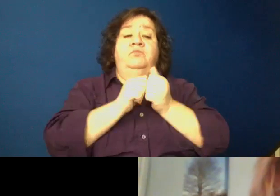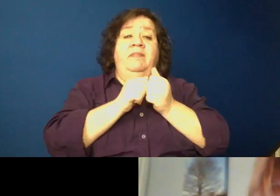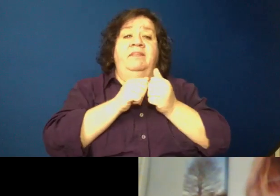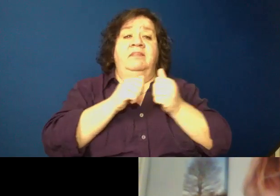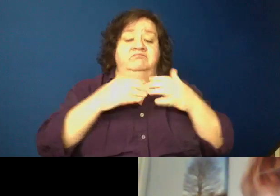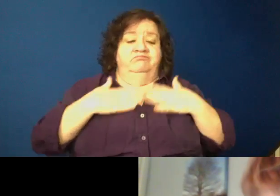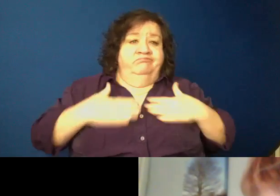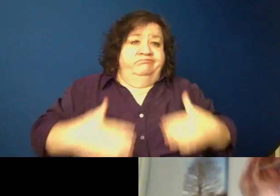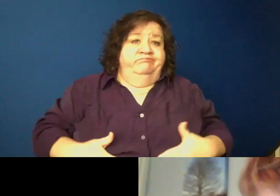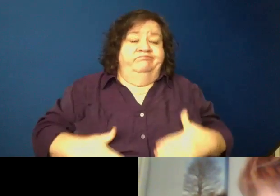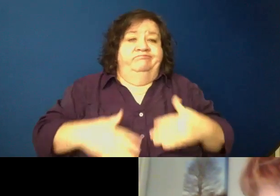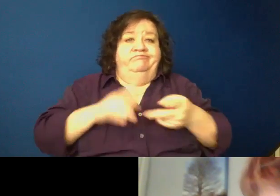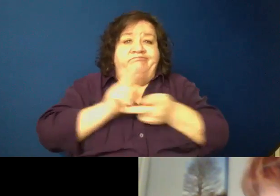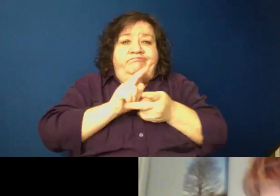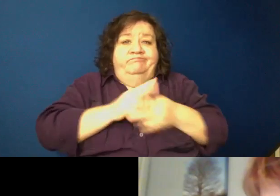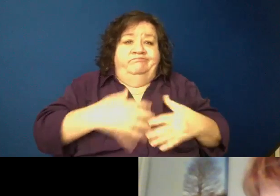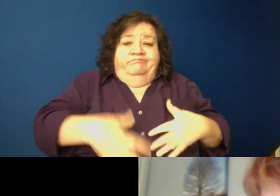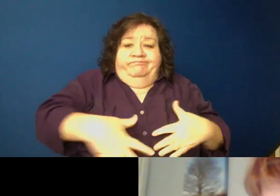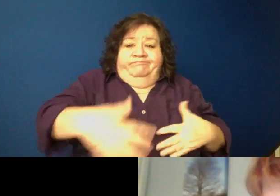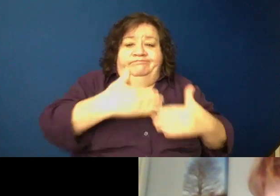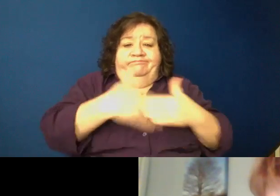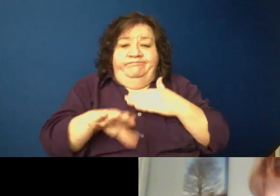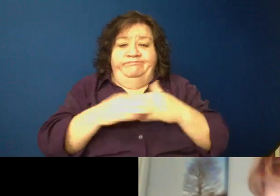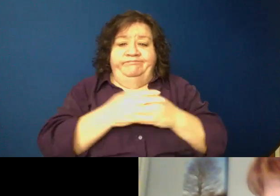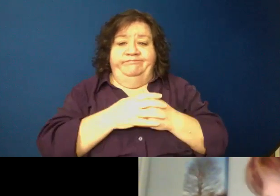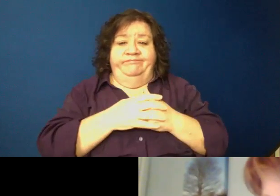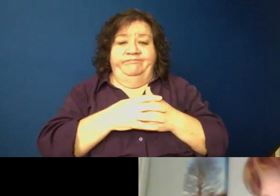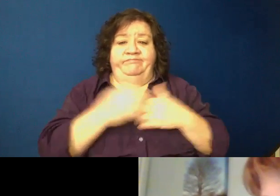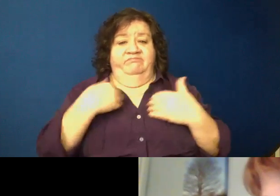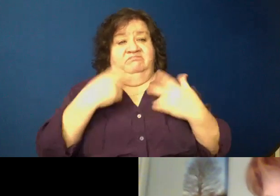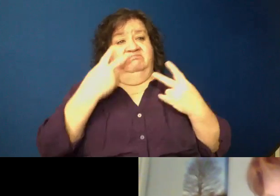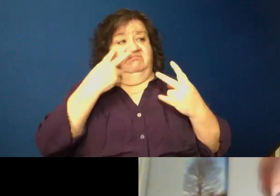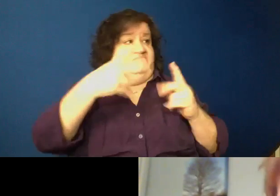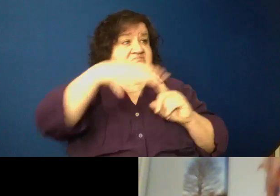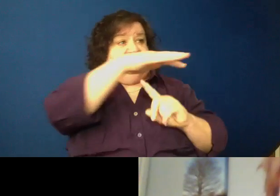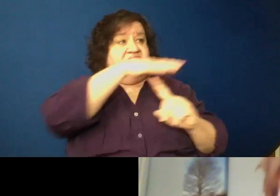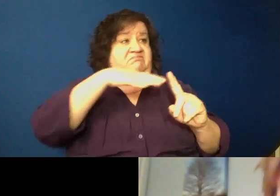action vaccinations to persons with disabilities it is very likely that they are not going to be